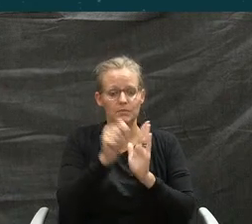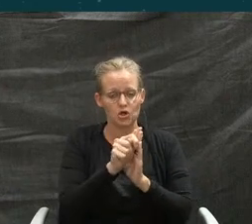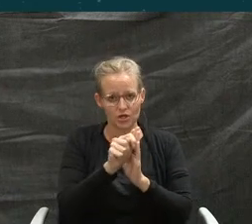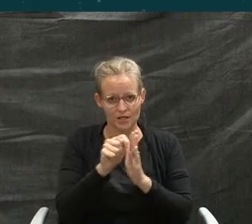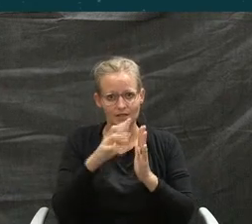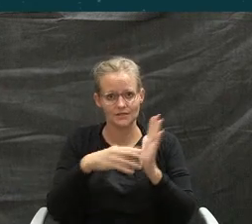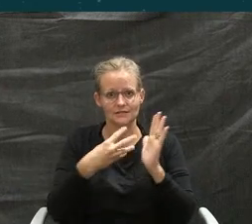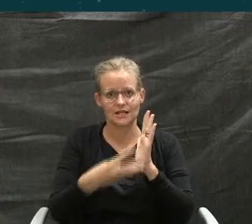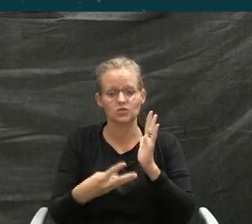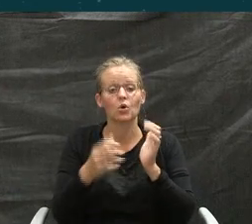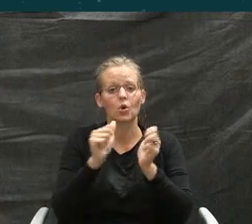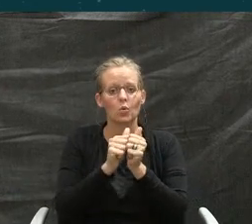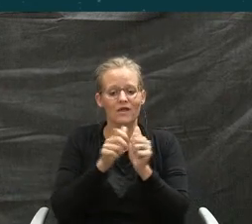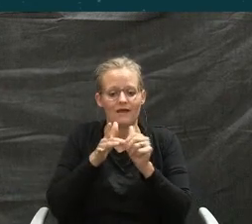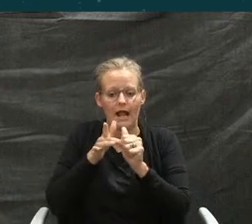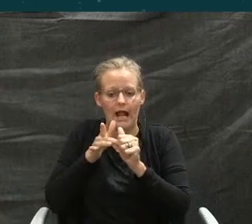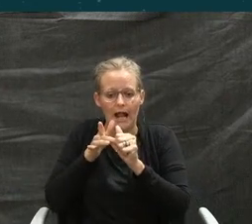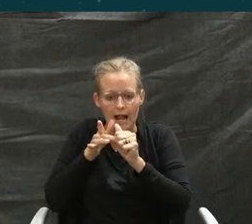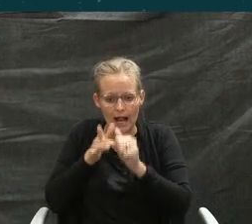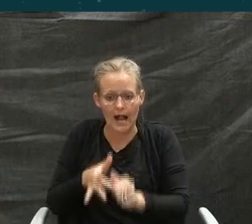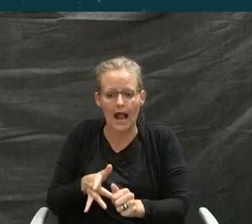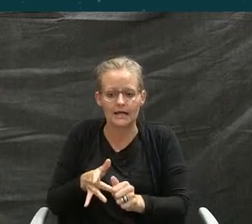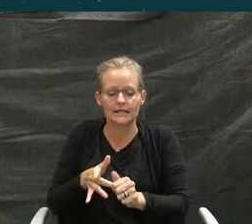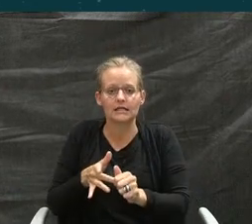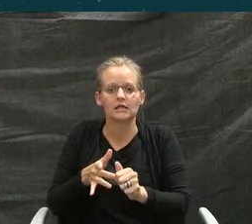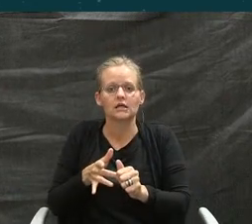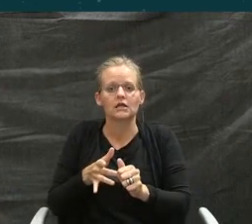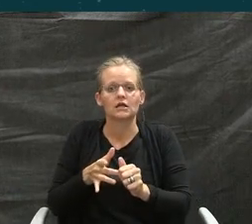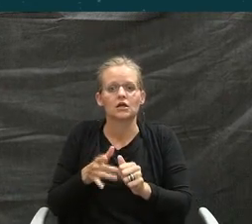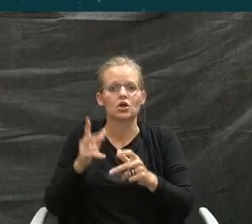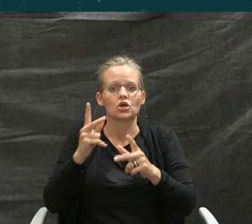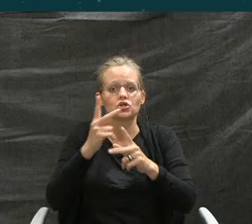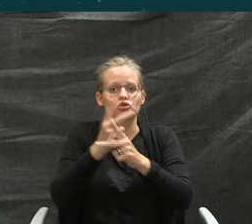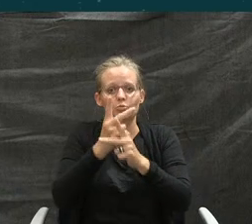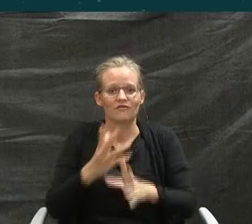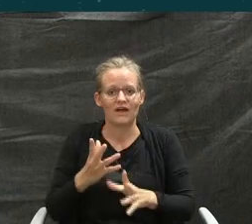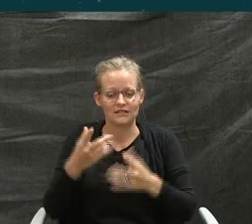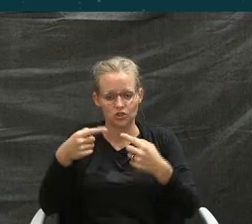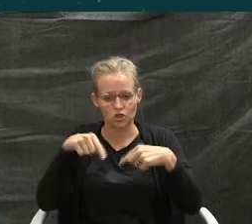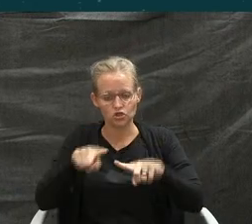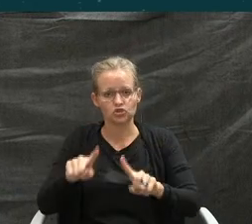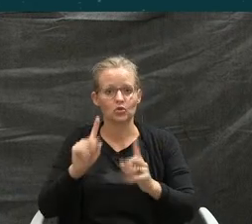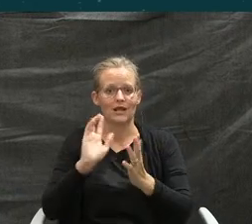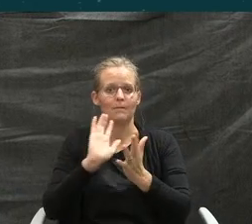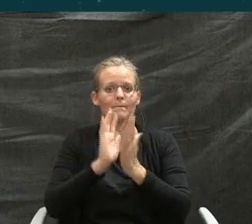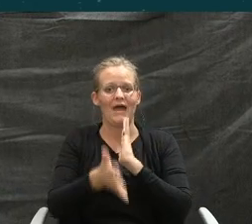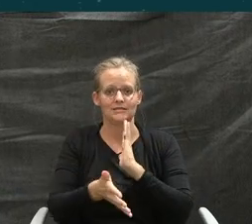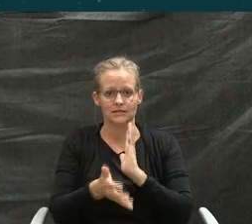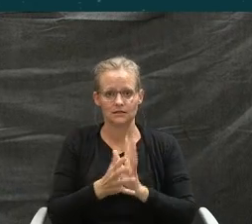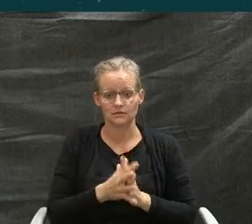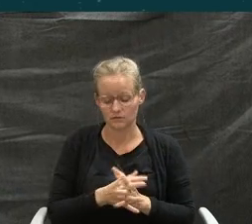guided supervised passing time. And specialist will take a take place in their specific spaces,